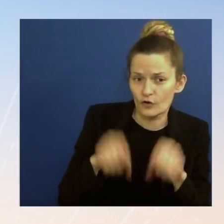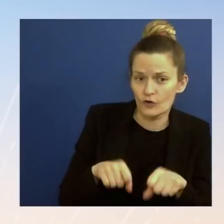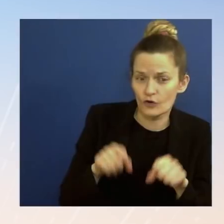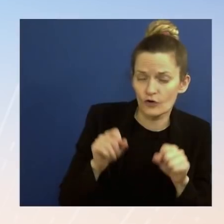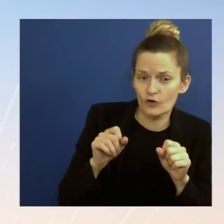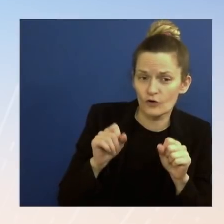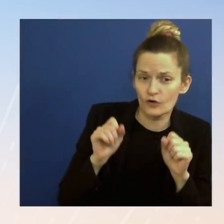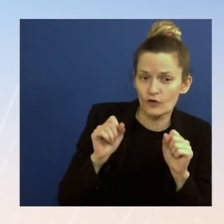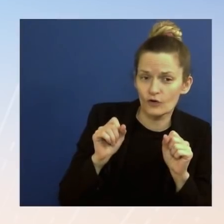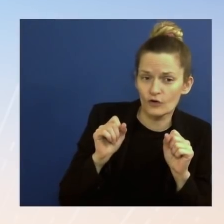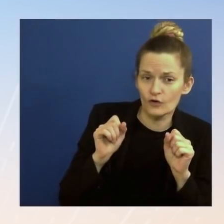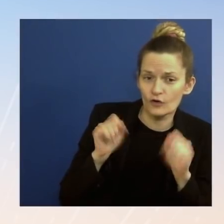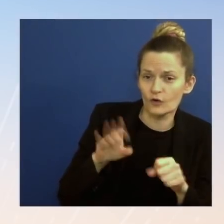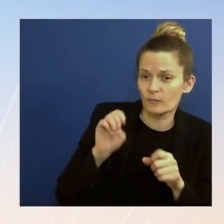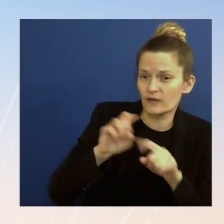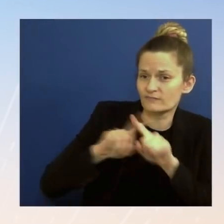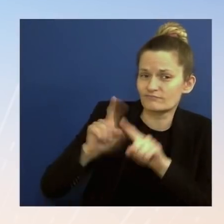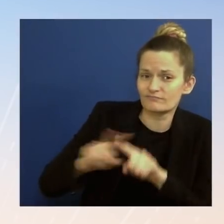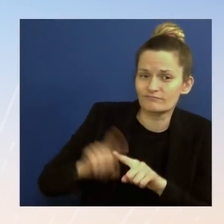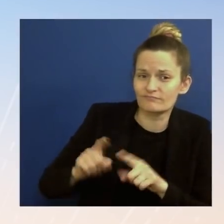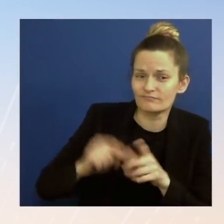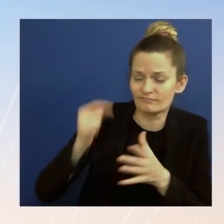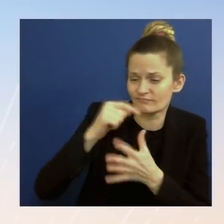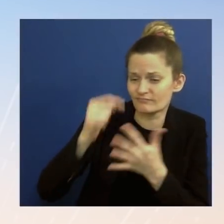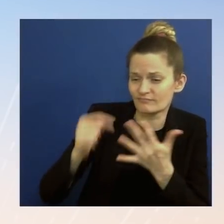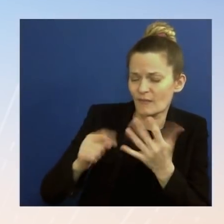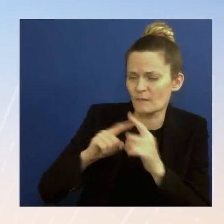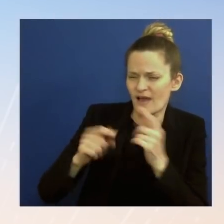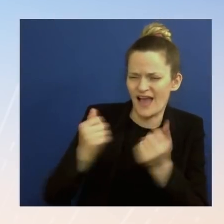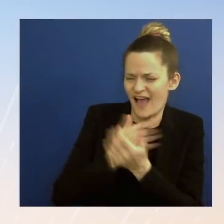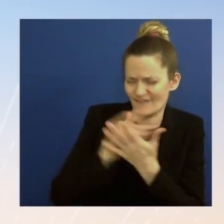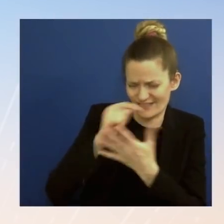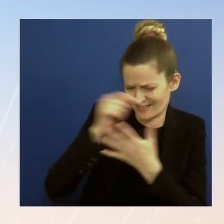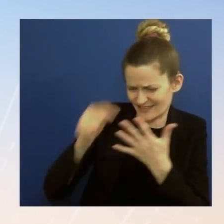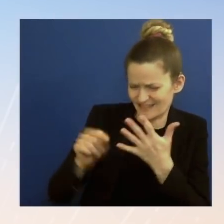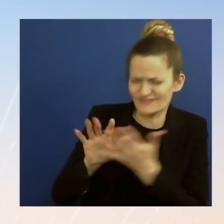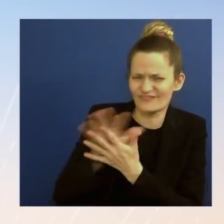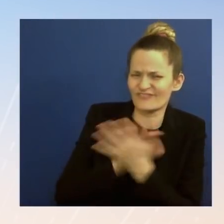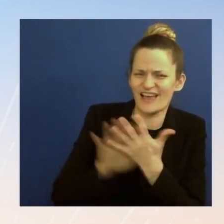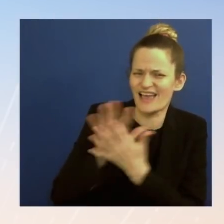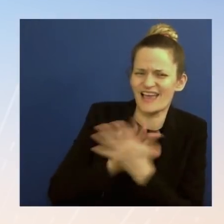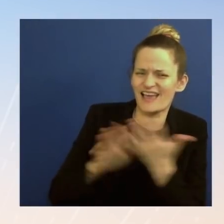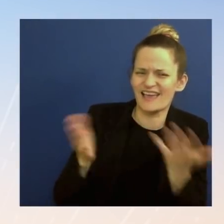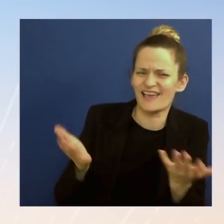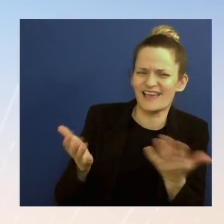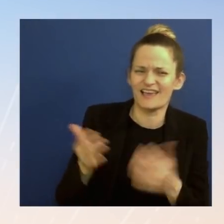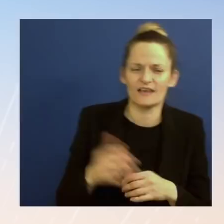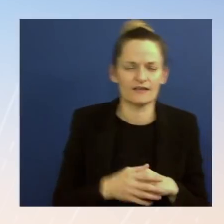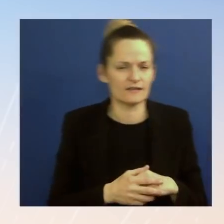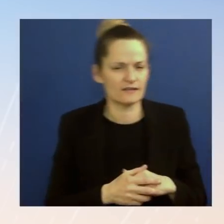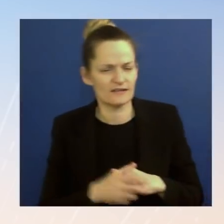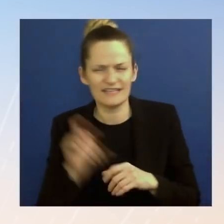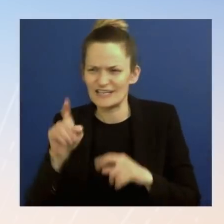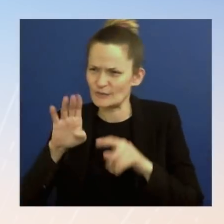with the American people about what his intentions were and what they were not. And his intentions were not to send men and women,